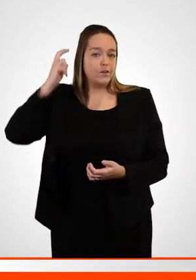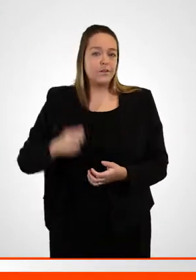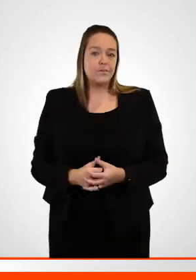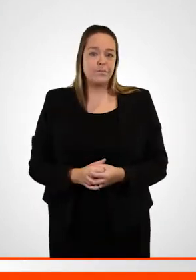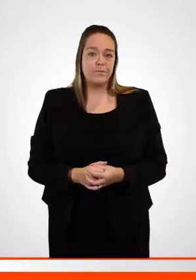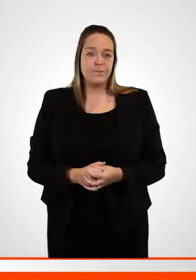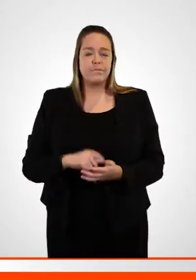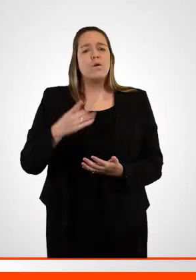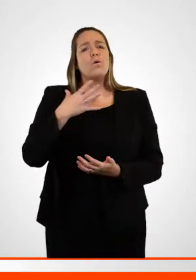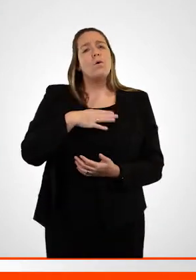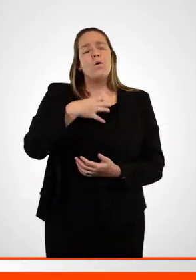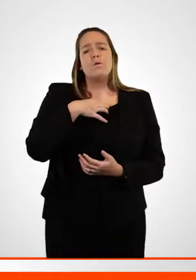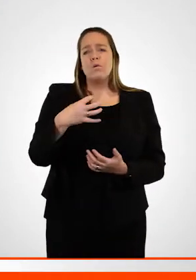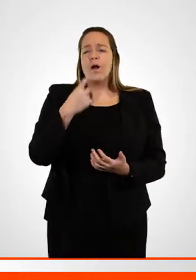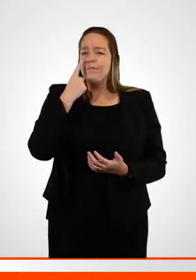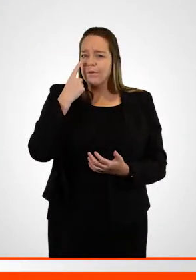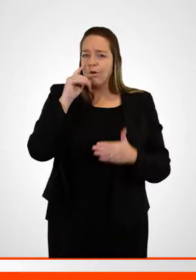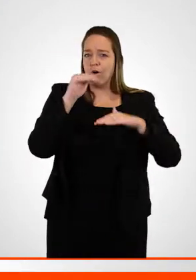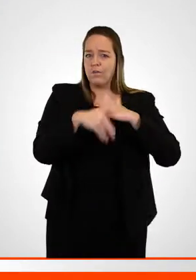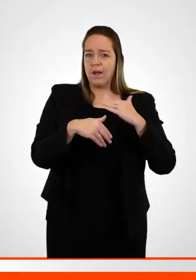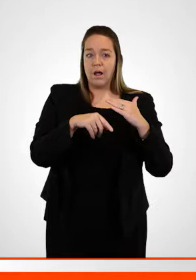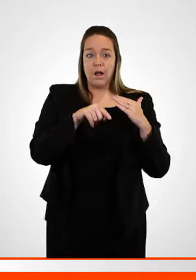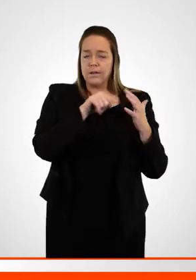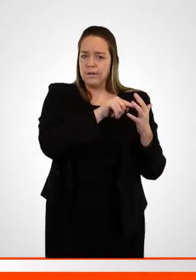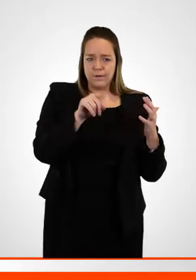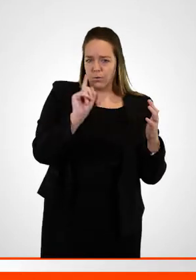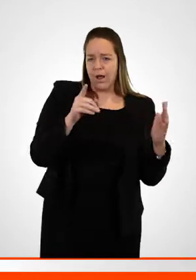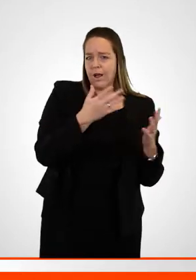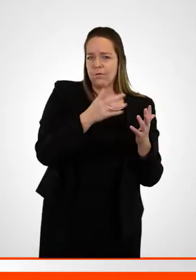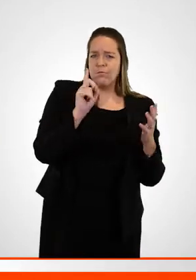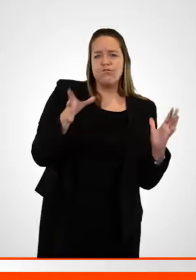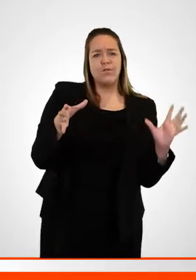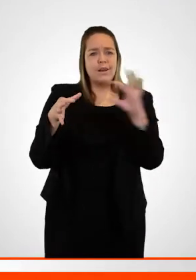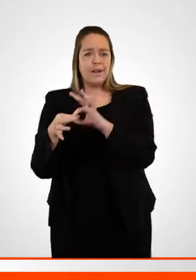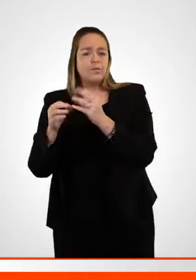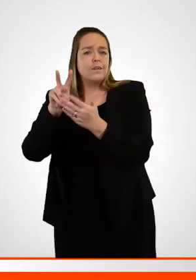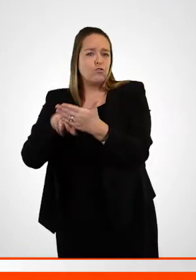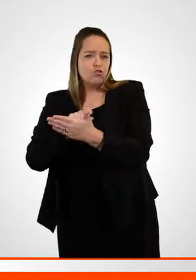But let's try and look a little bit at how well does that all kind of relate to, or what's the relationship with literacy?